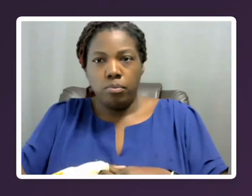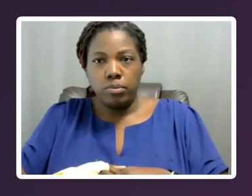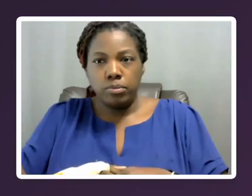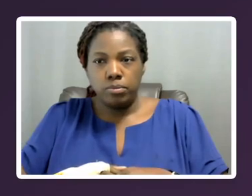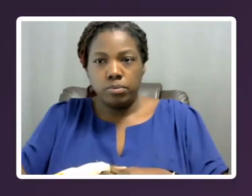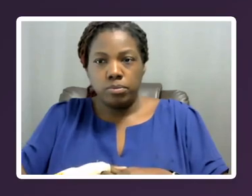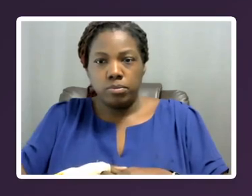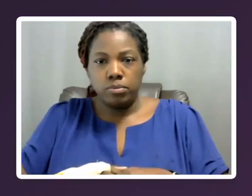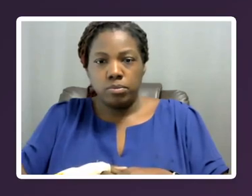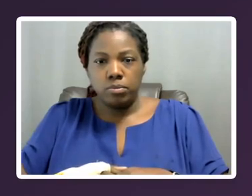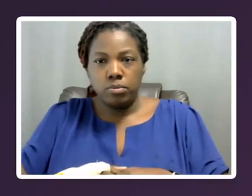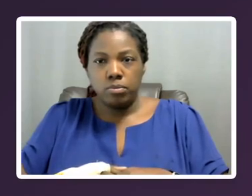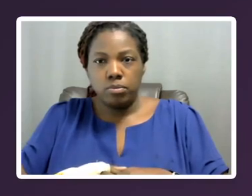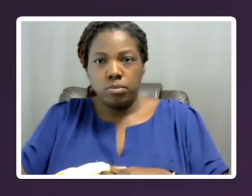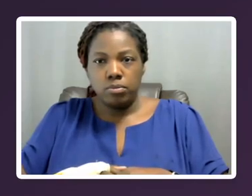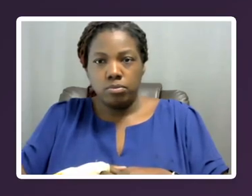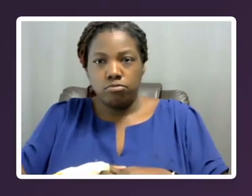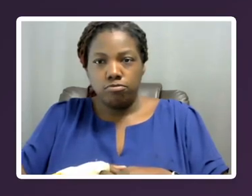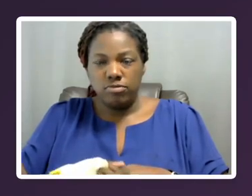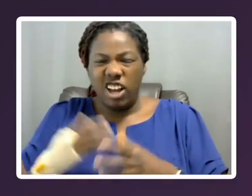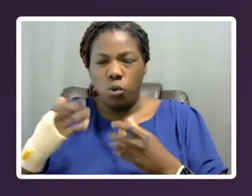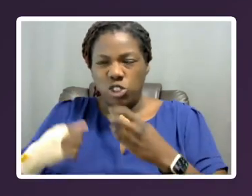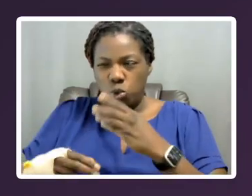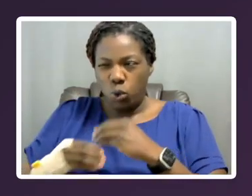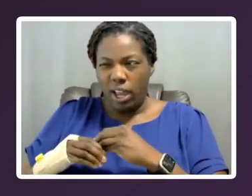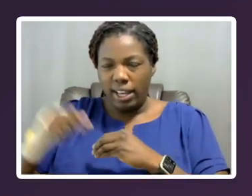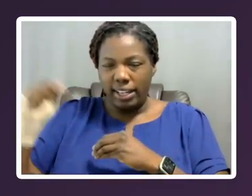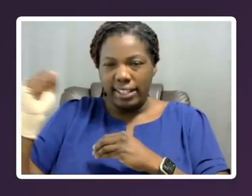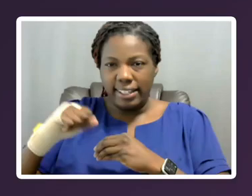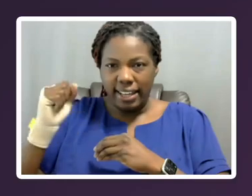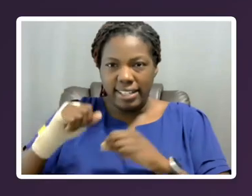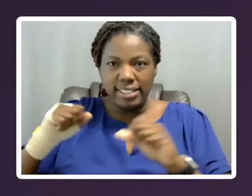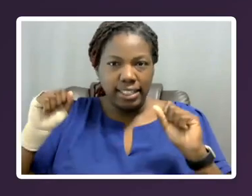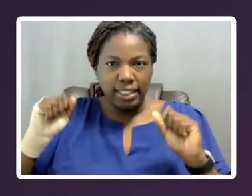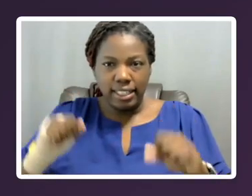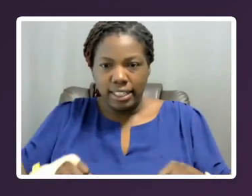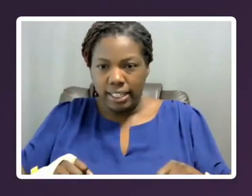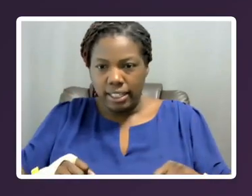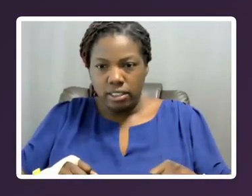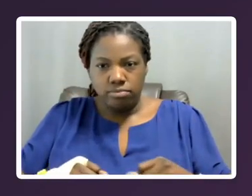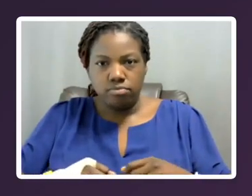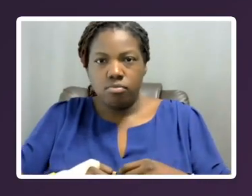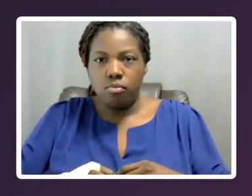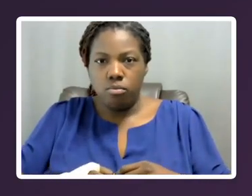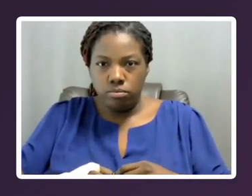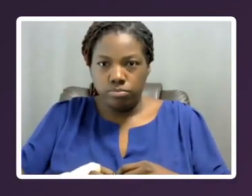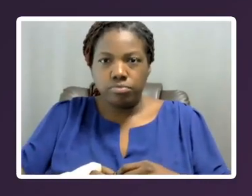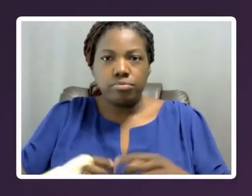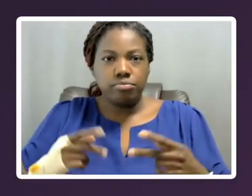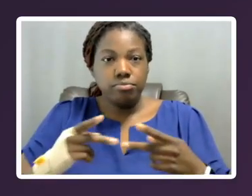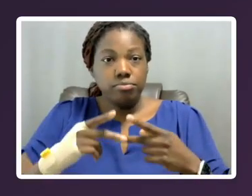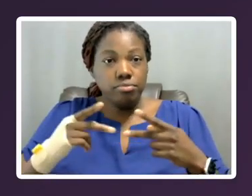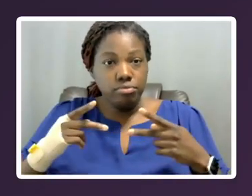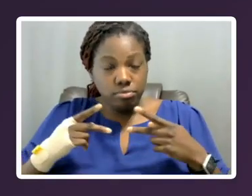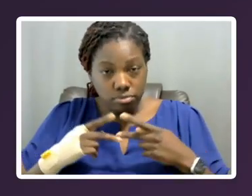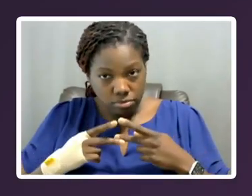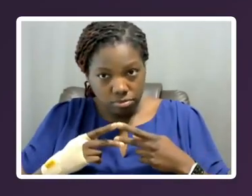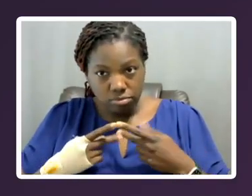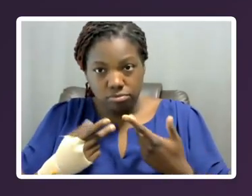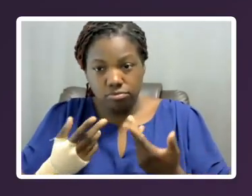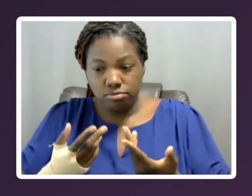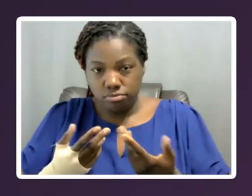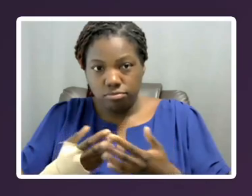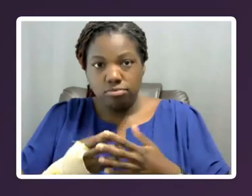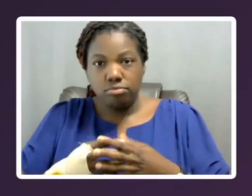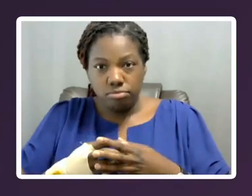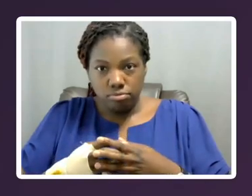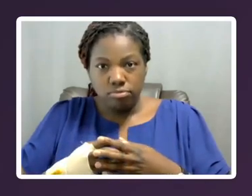I echo you, Eden. I agree that it could be a place that just contributes to your identity,